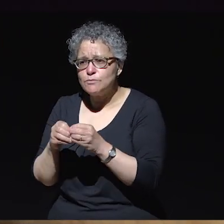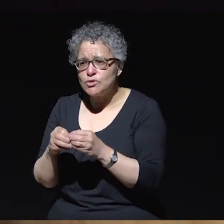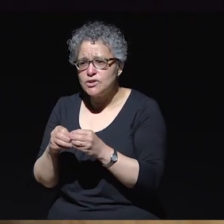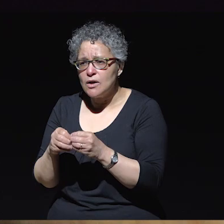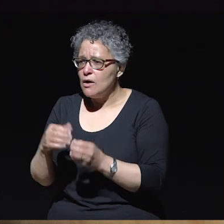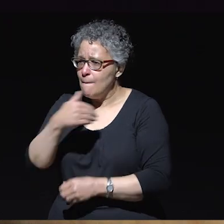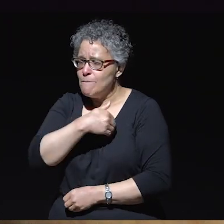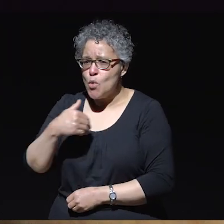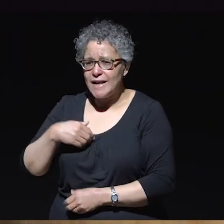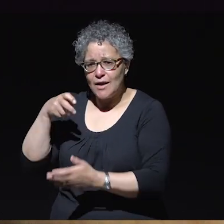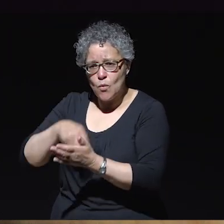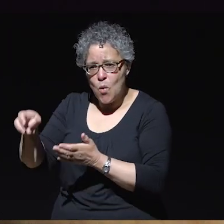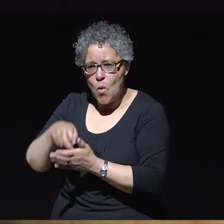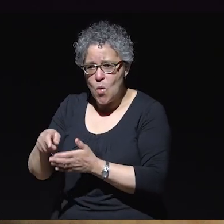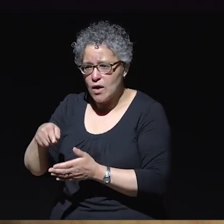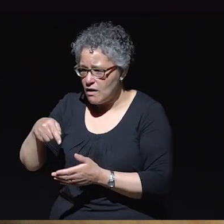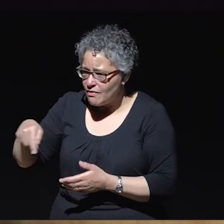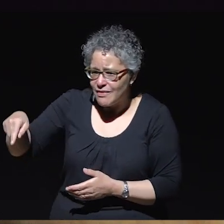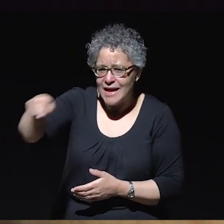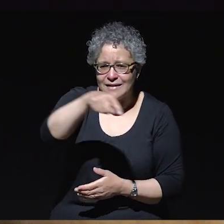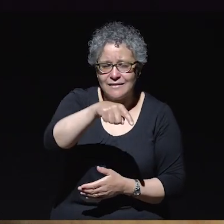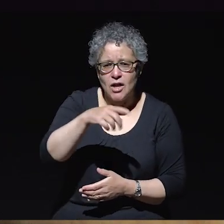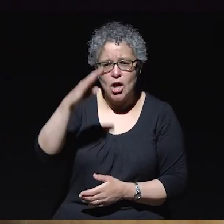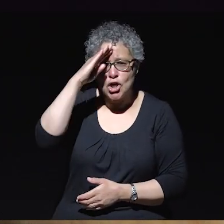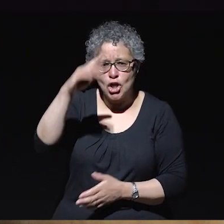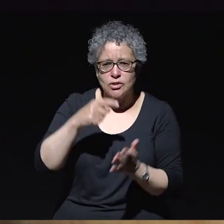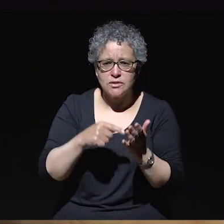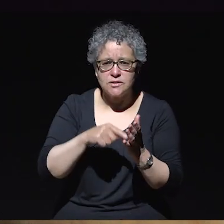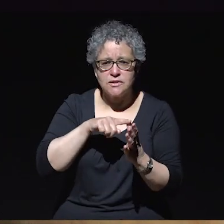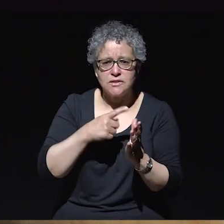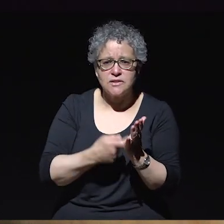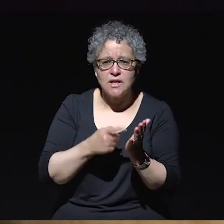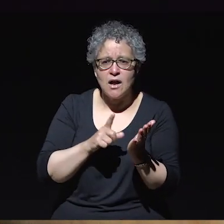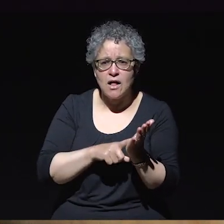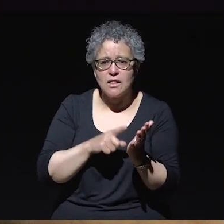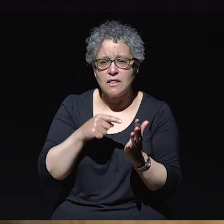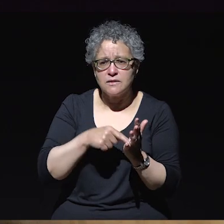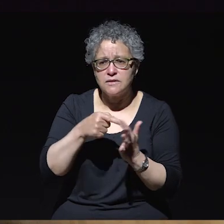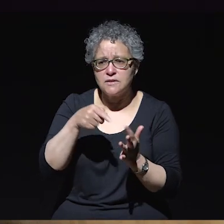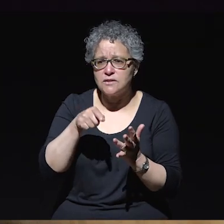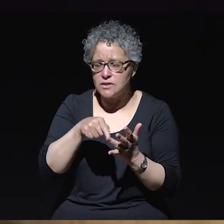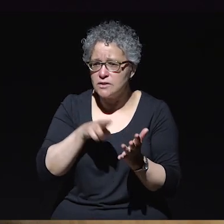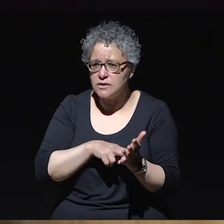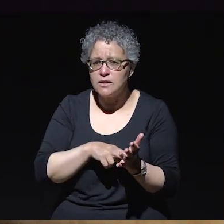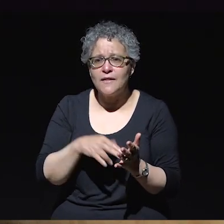moving through Reynolds's 'Colonel Tarleton' and then Zoffany's portrait of Mrs Oswald. And then across the door,